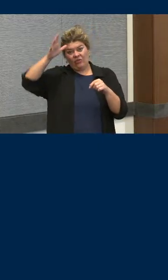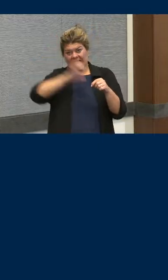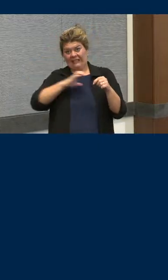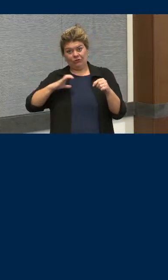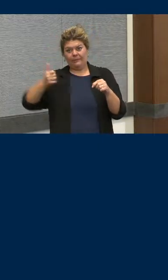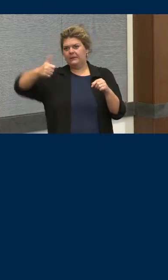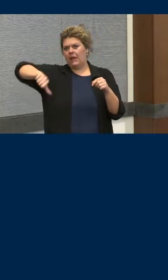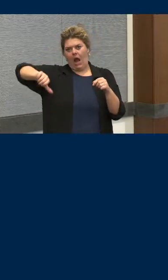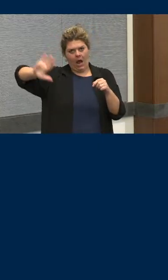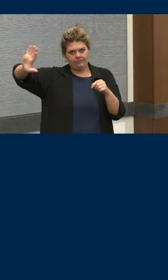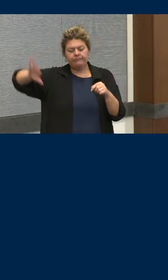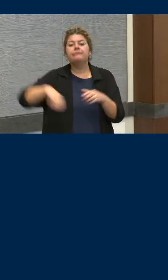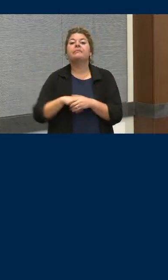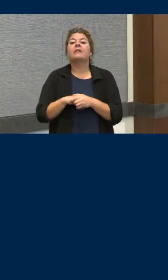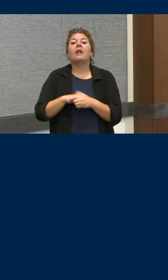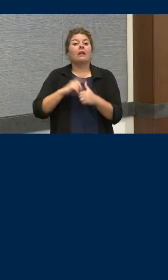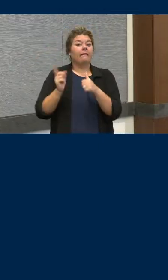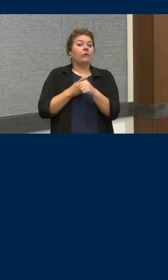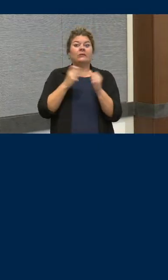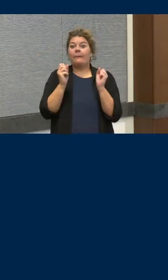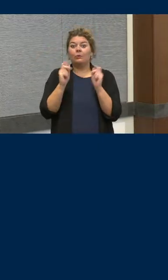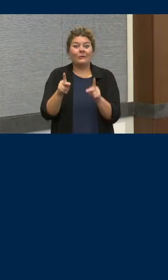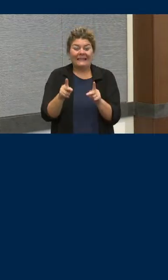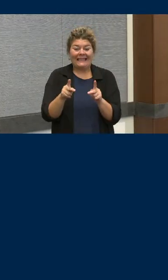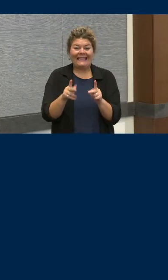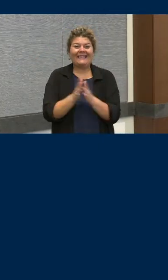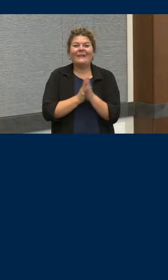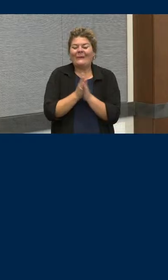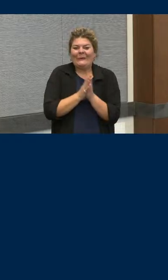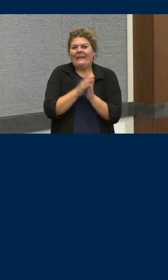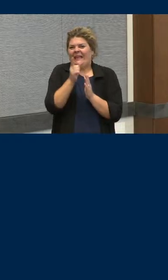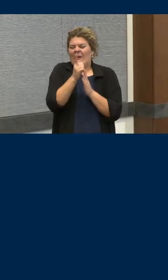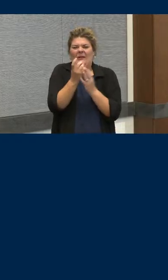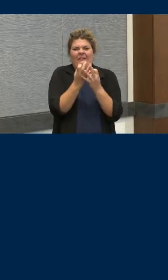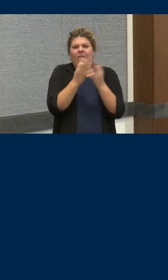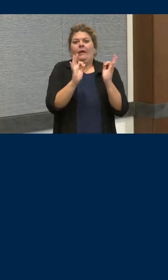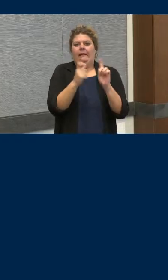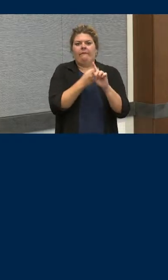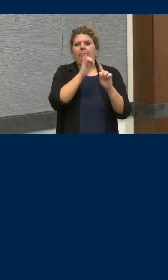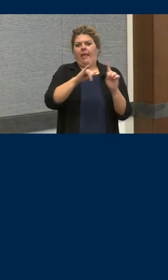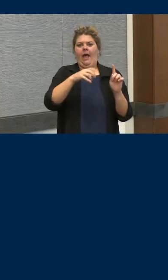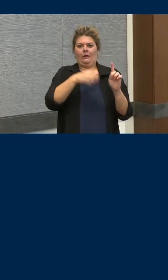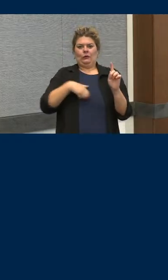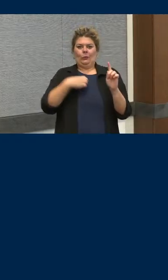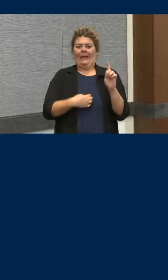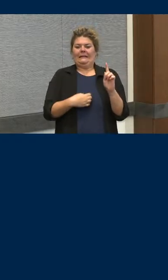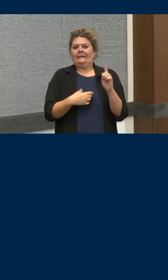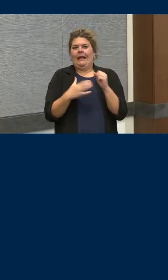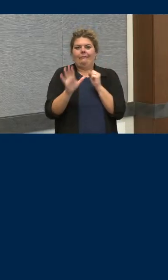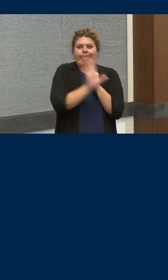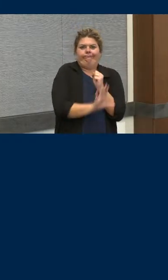wriggled free from the Swiss cocoon that had kept him alive.